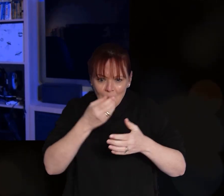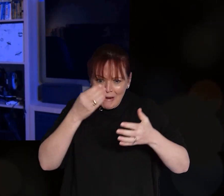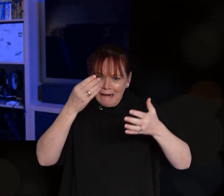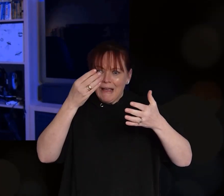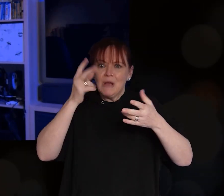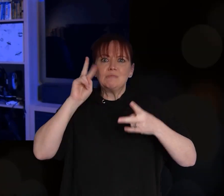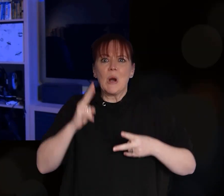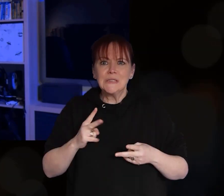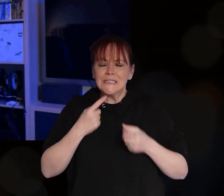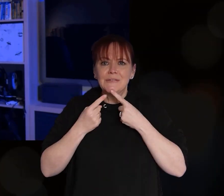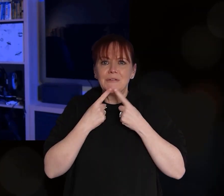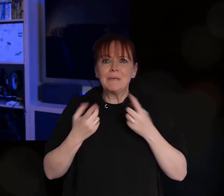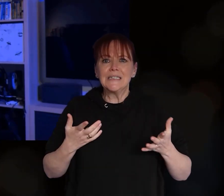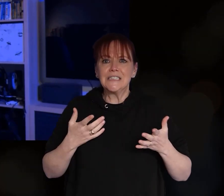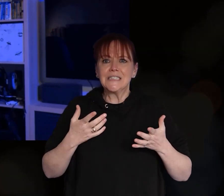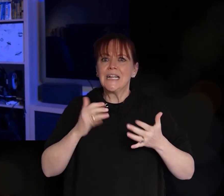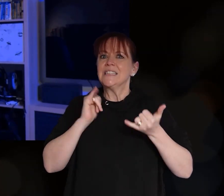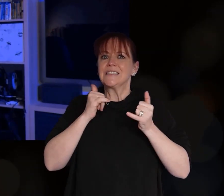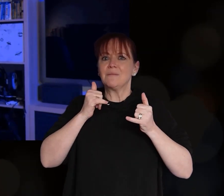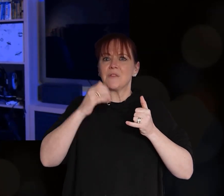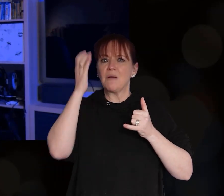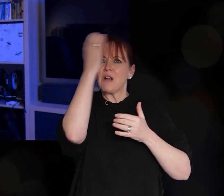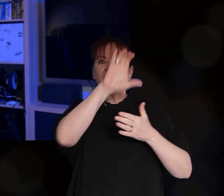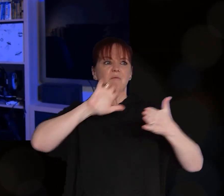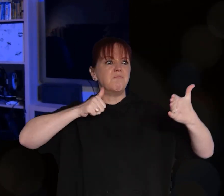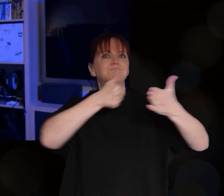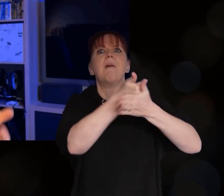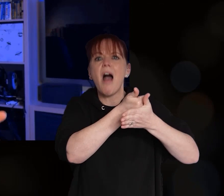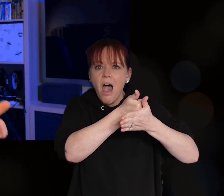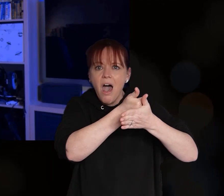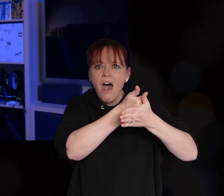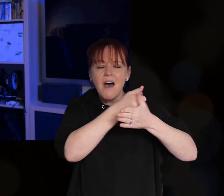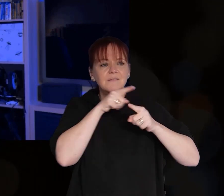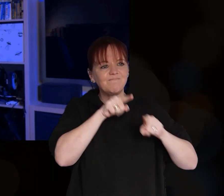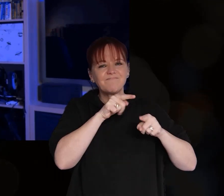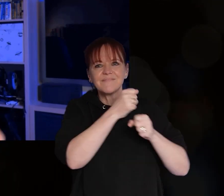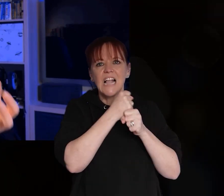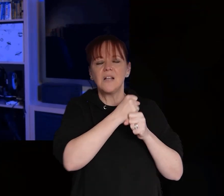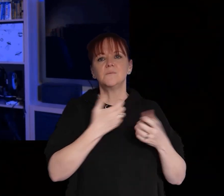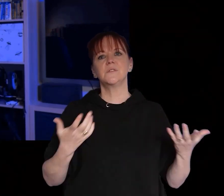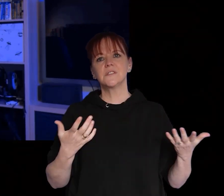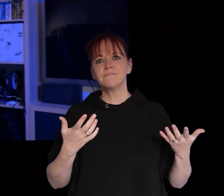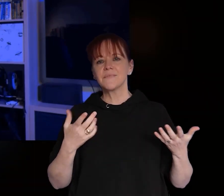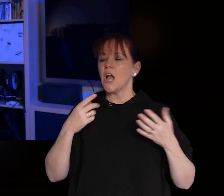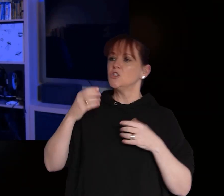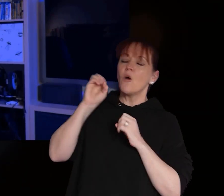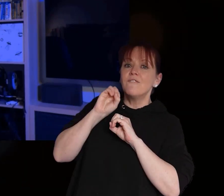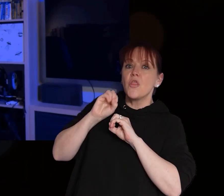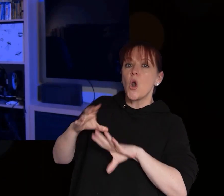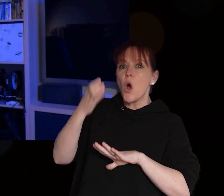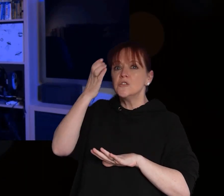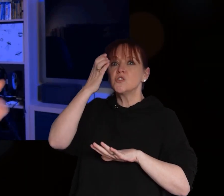as cognitively as inaccessible as possible. So for The Last Crown to excel in this area really sets the bar for the rest of the genre